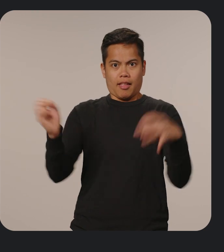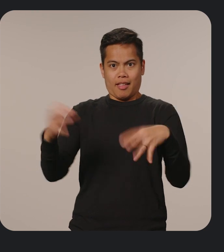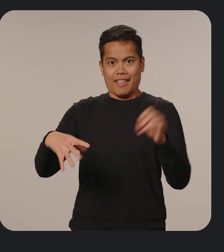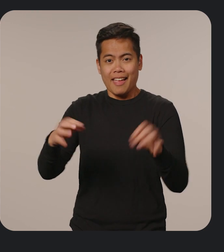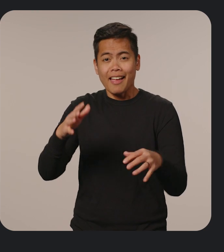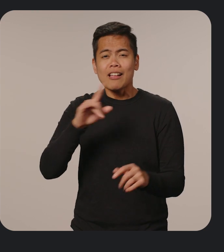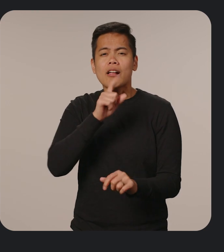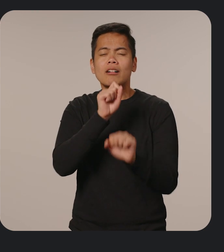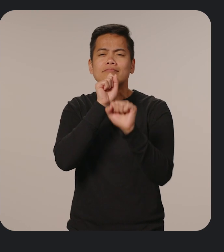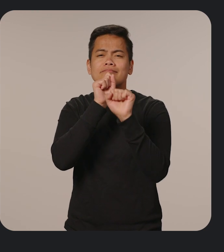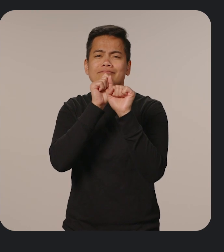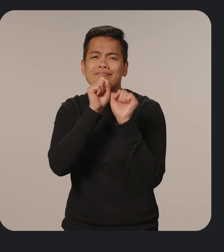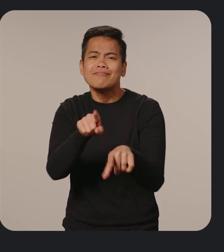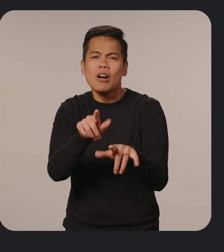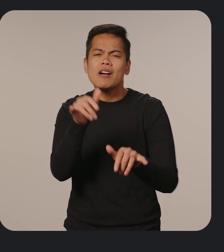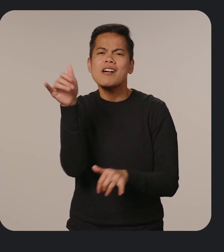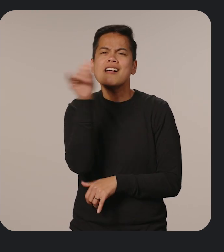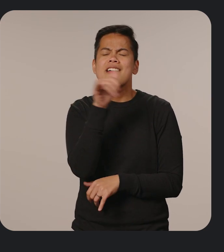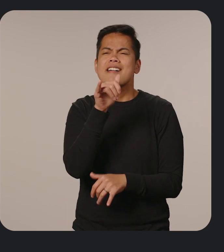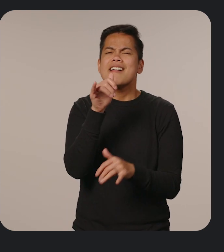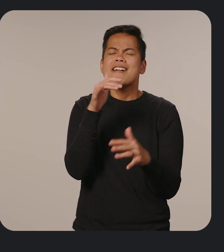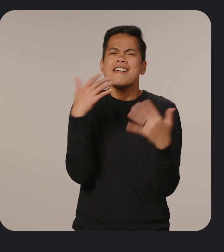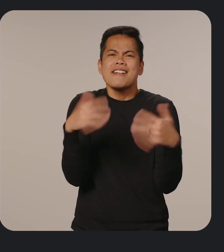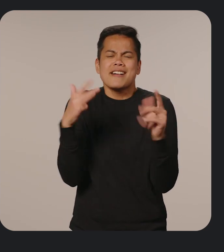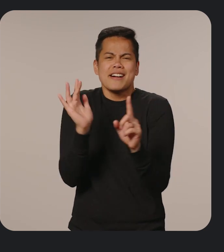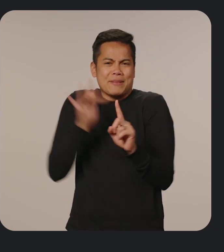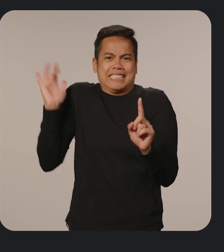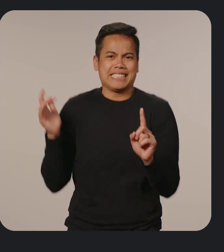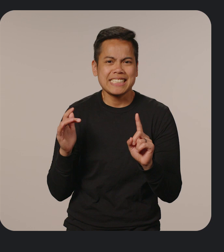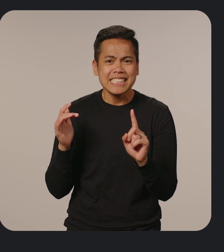maybe it's more like laying down a beat. There's a structure, but it's not rigid.